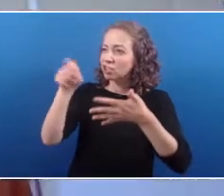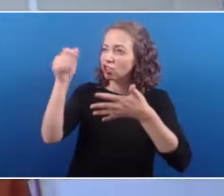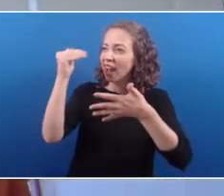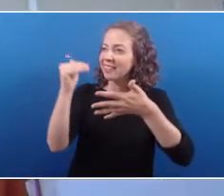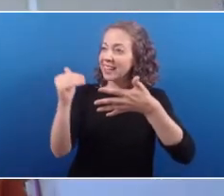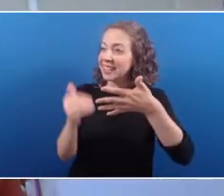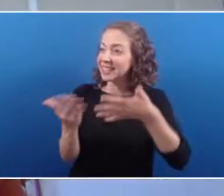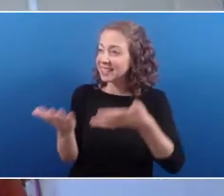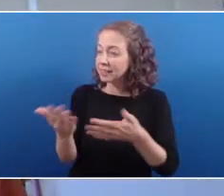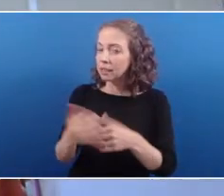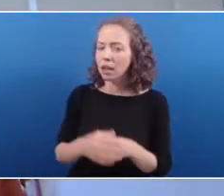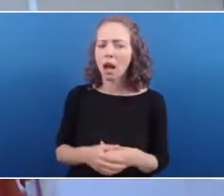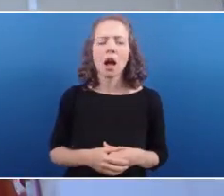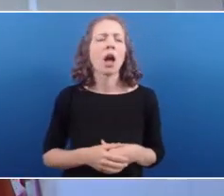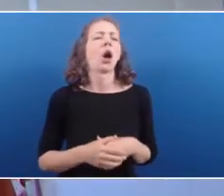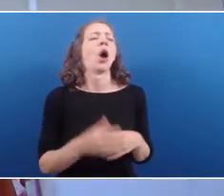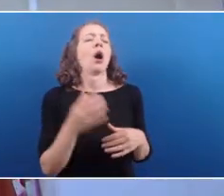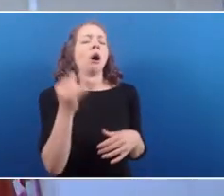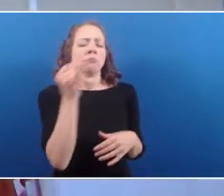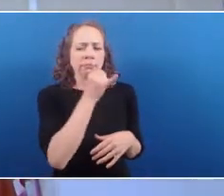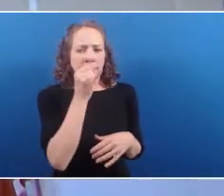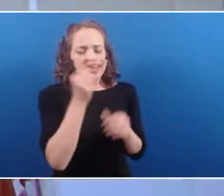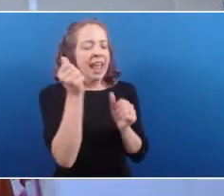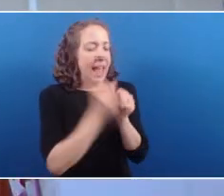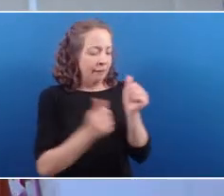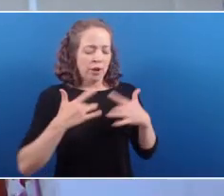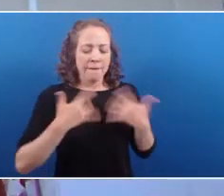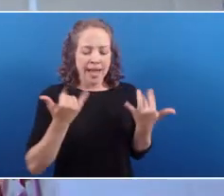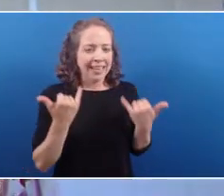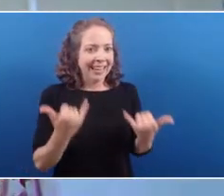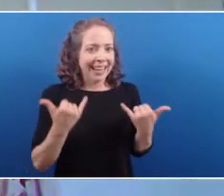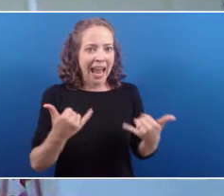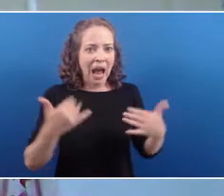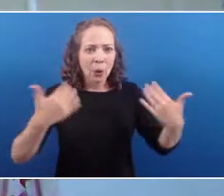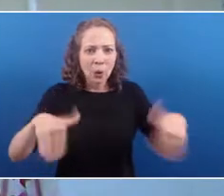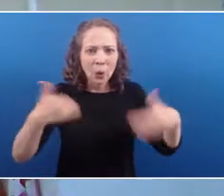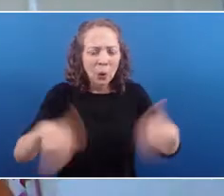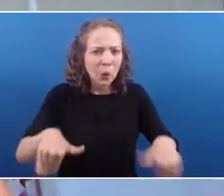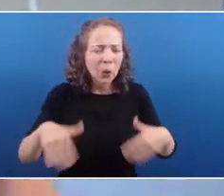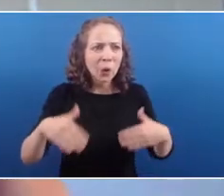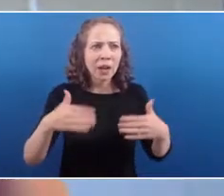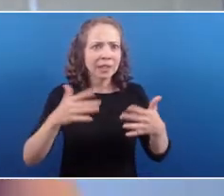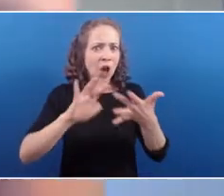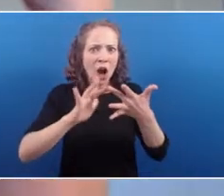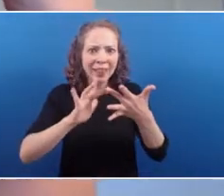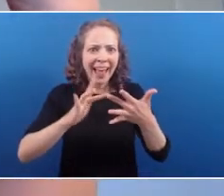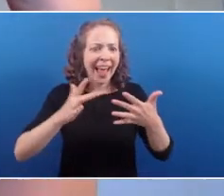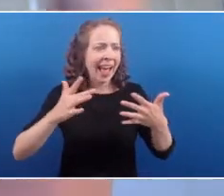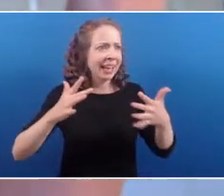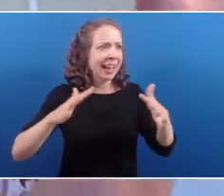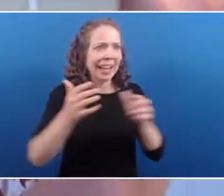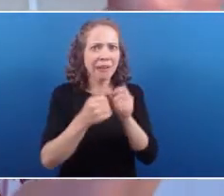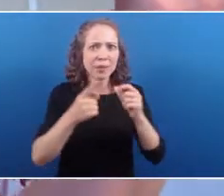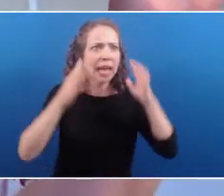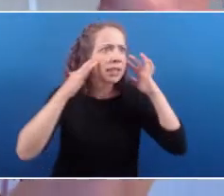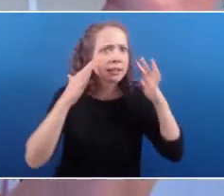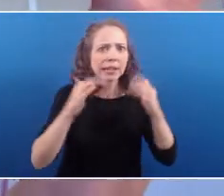Oh, my gosh. Like, every event has now turned digital, has it not? And now everyone is going, like, how do we do this, one?